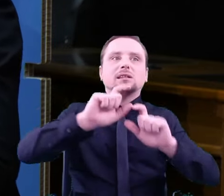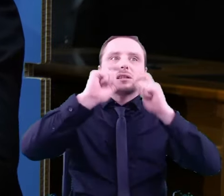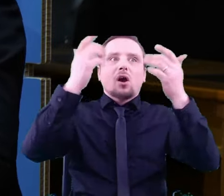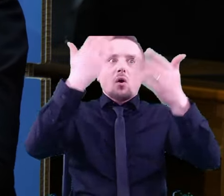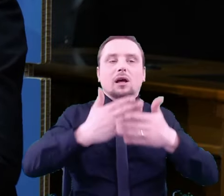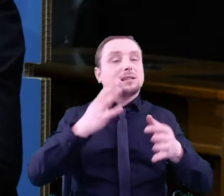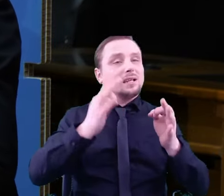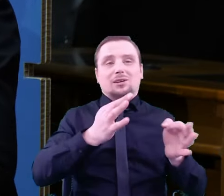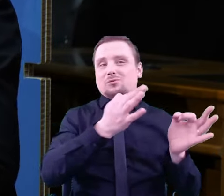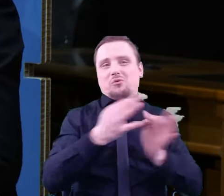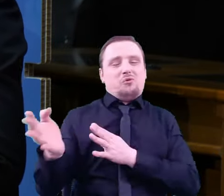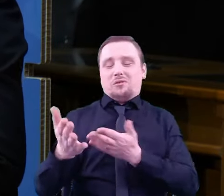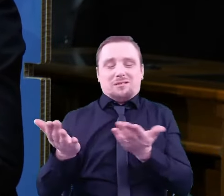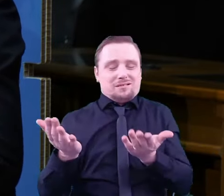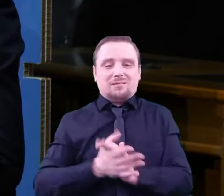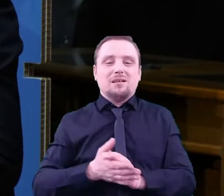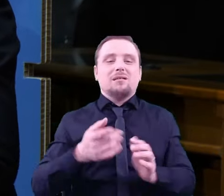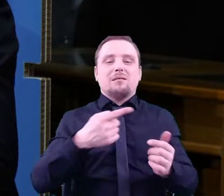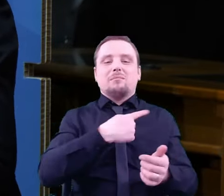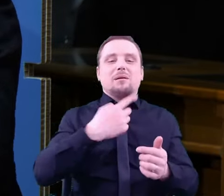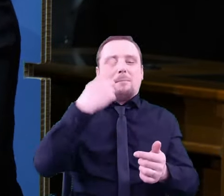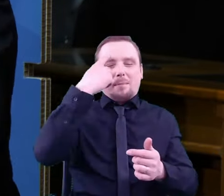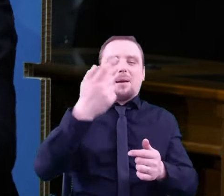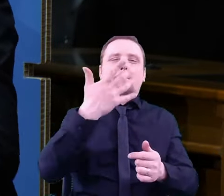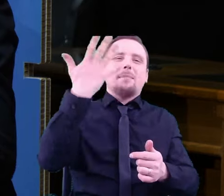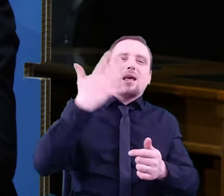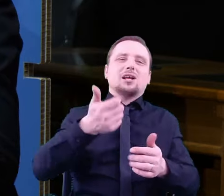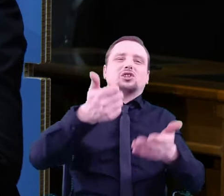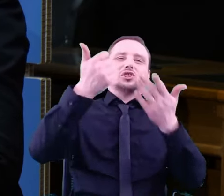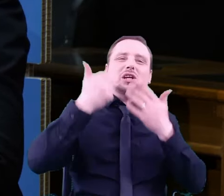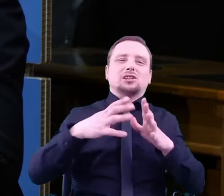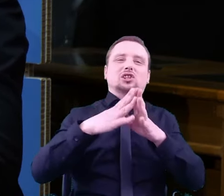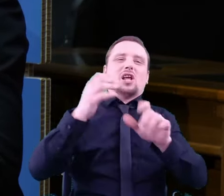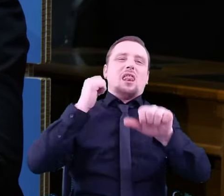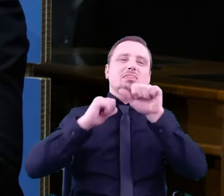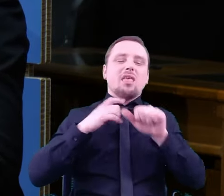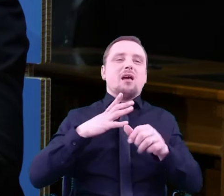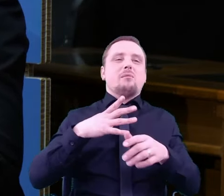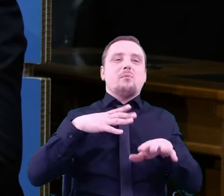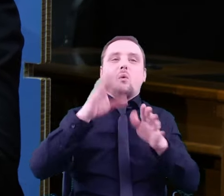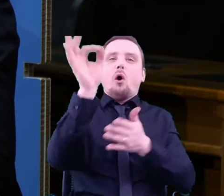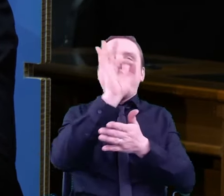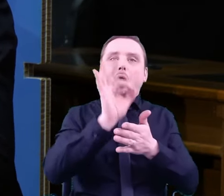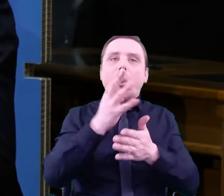We still remember times 5, 6, 10 years ago when we had to wait all night for a render.